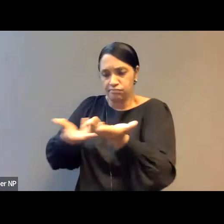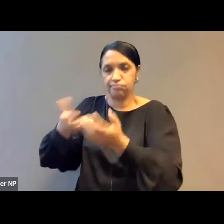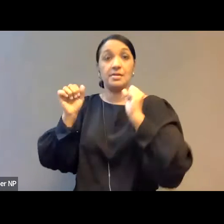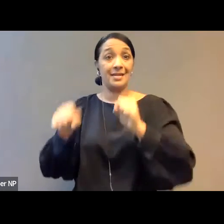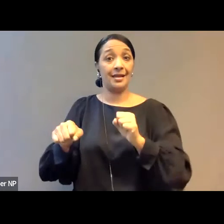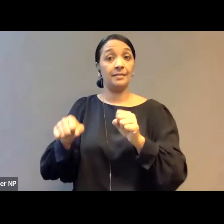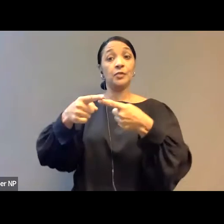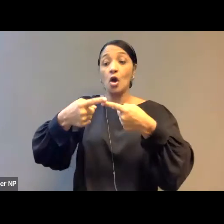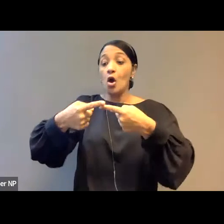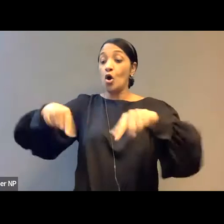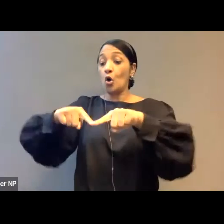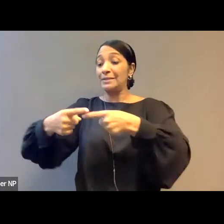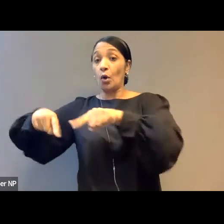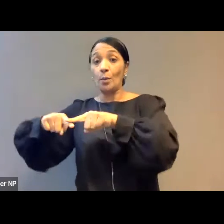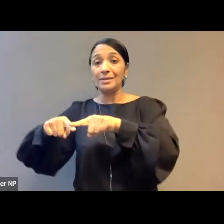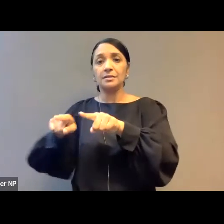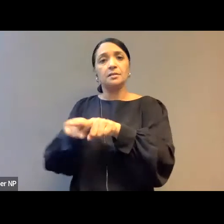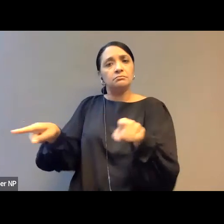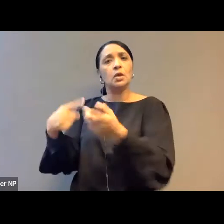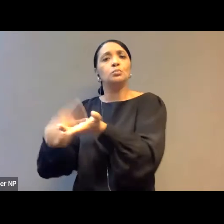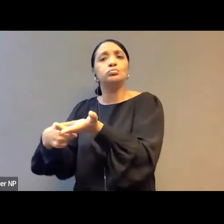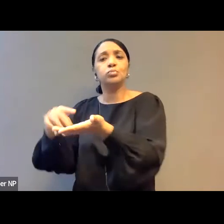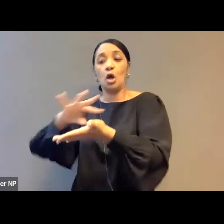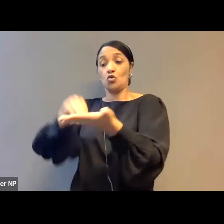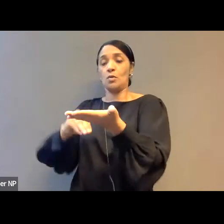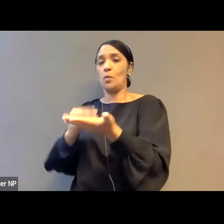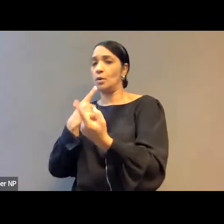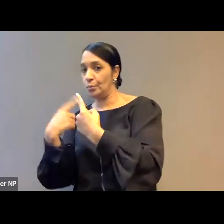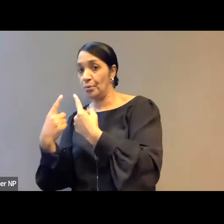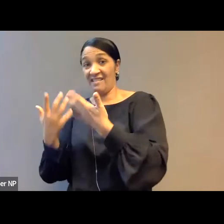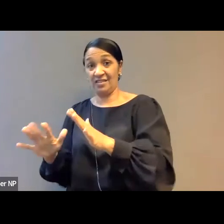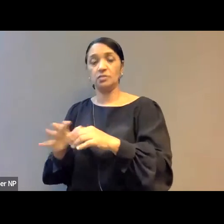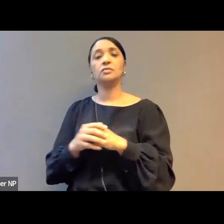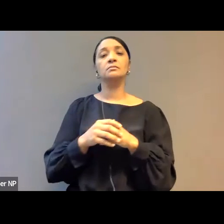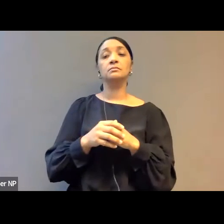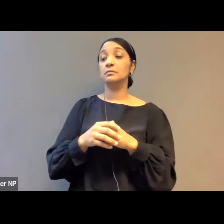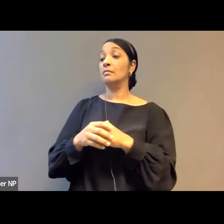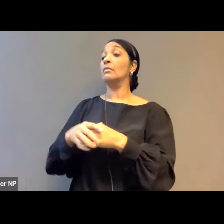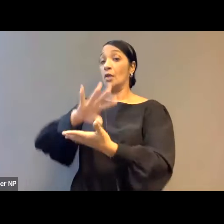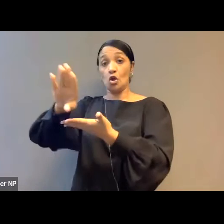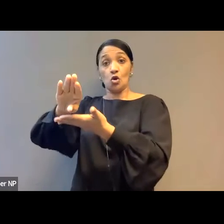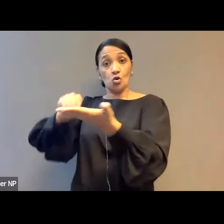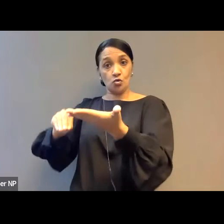These committees are discussing the report. As soon as the report is approved by these bodies,